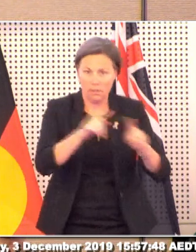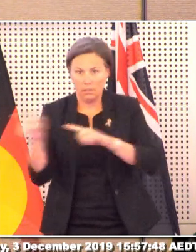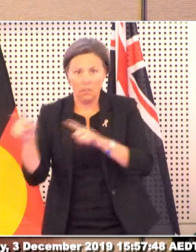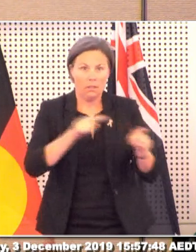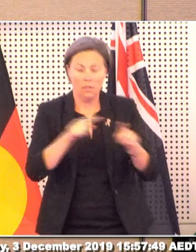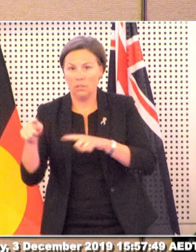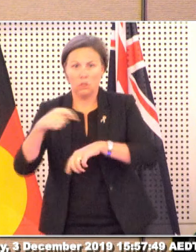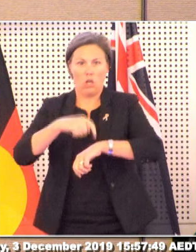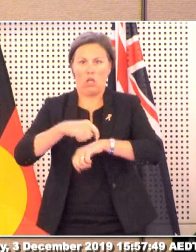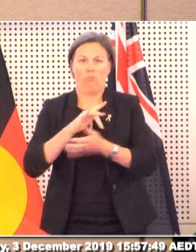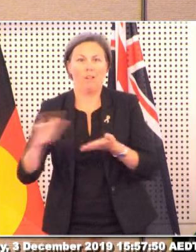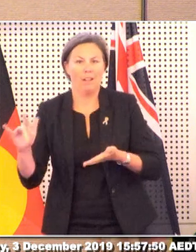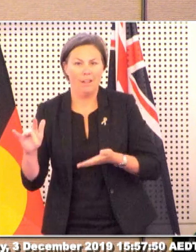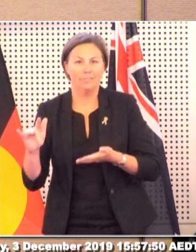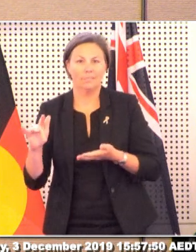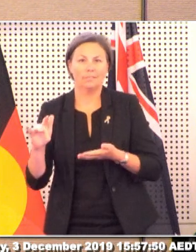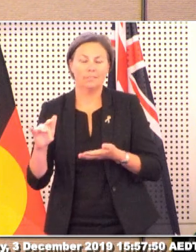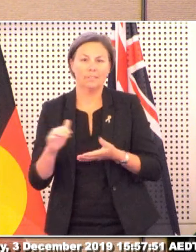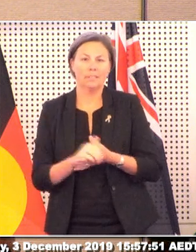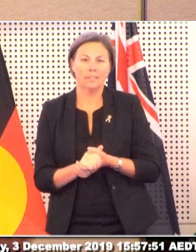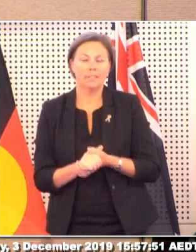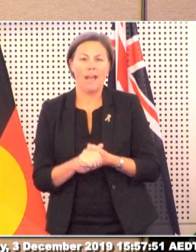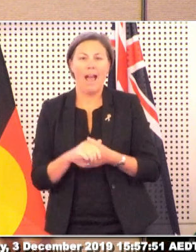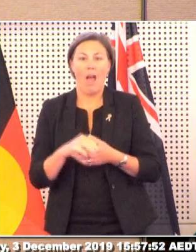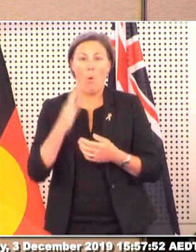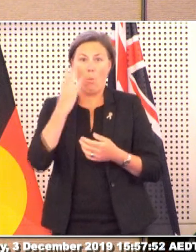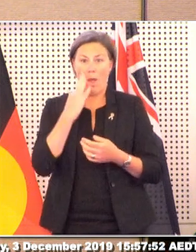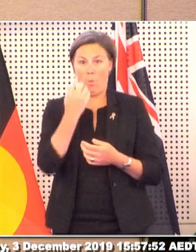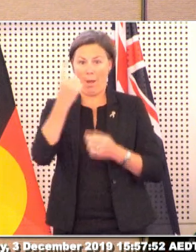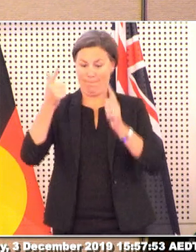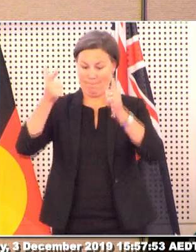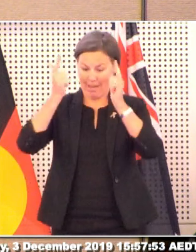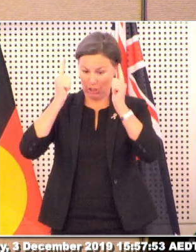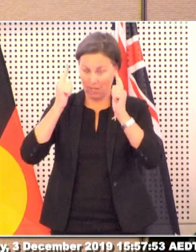tend to get less responses or the responses to our issues that we bring up are quite